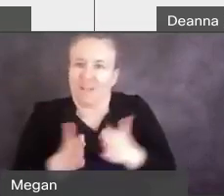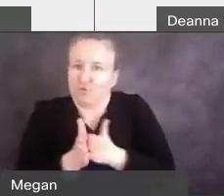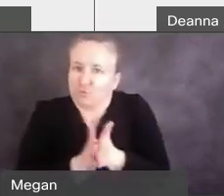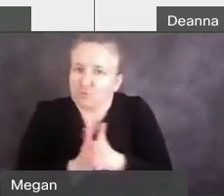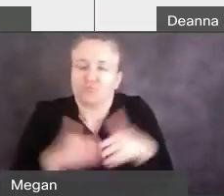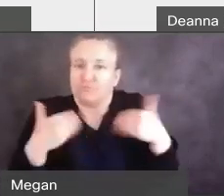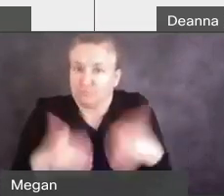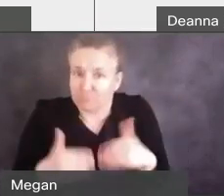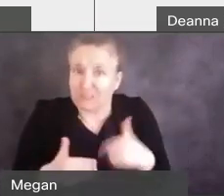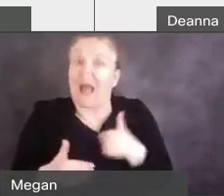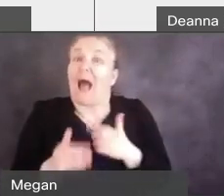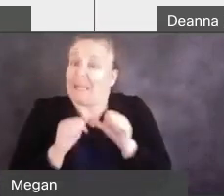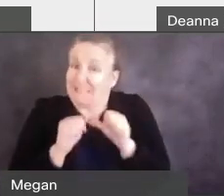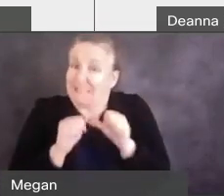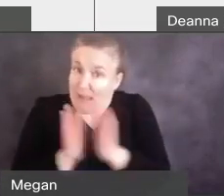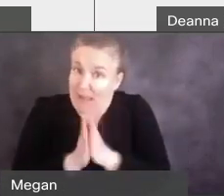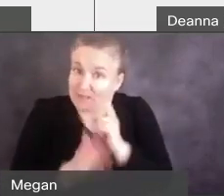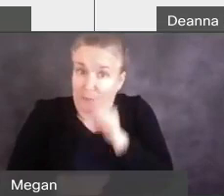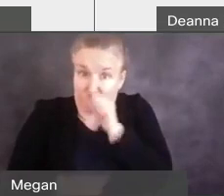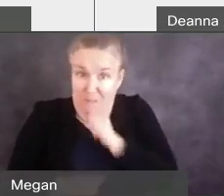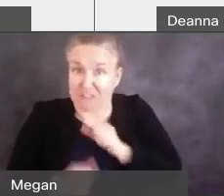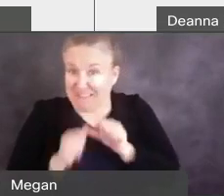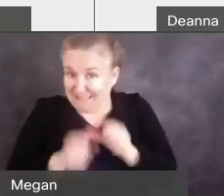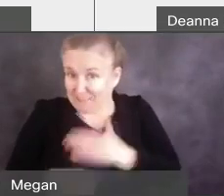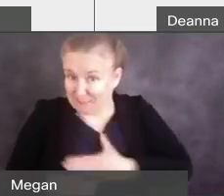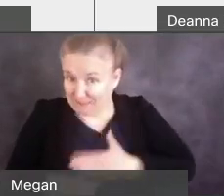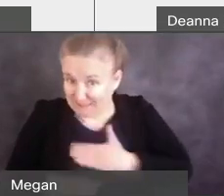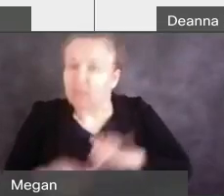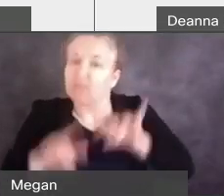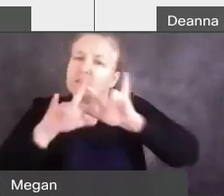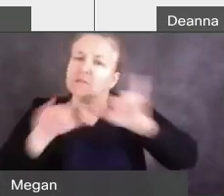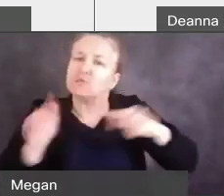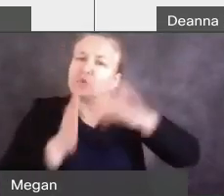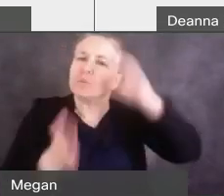your patience, I want to share a graphic with you to give you the sense of where we are in